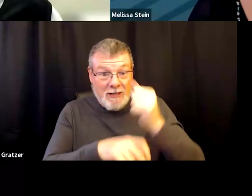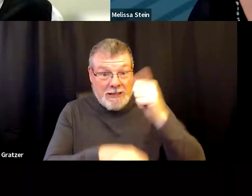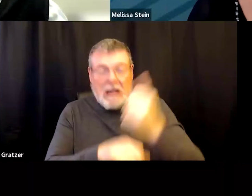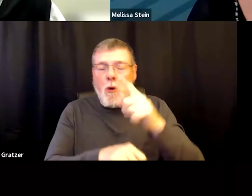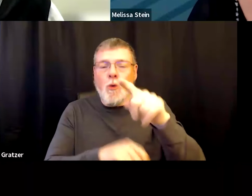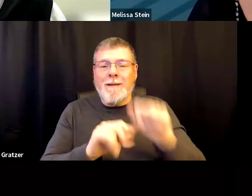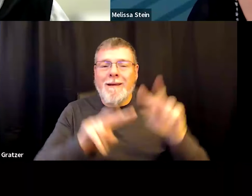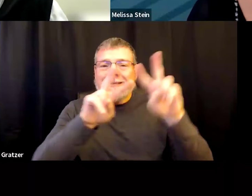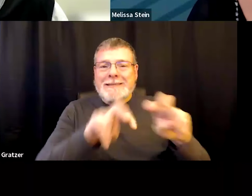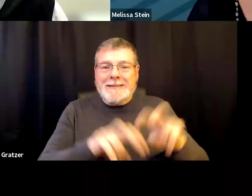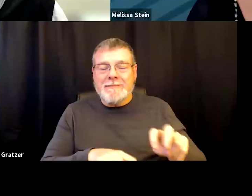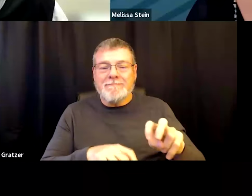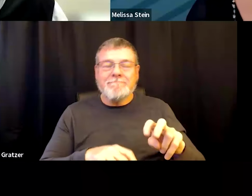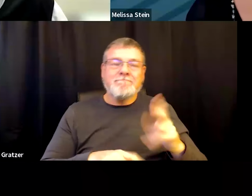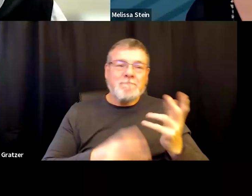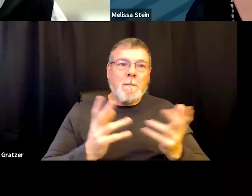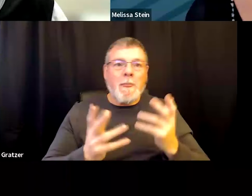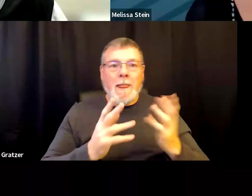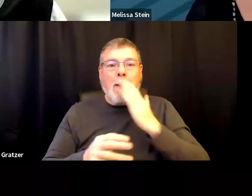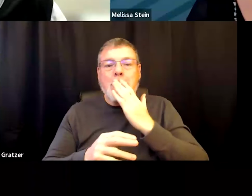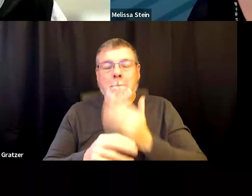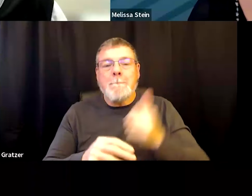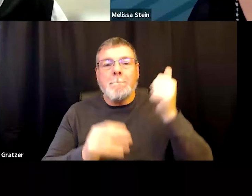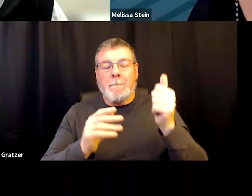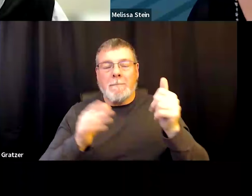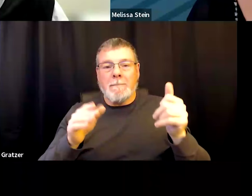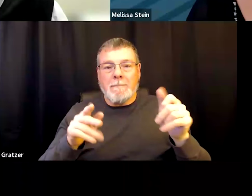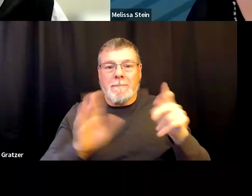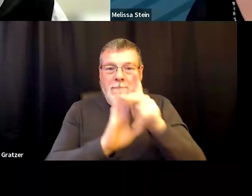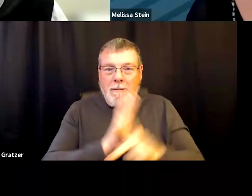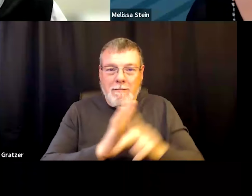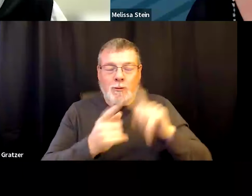as the kind of the best proxy for evaluating the need